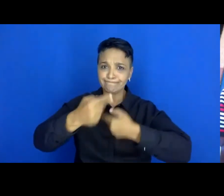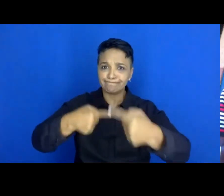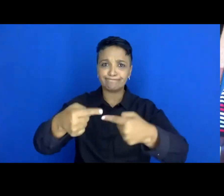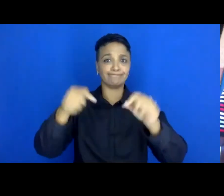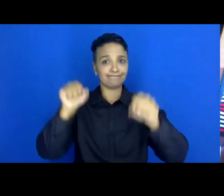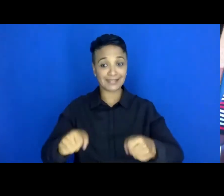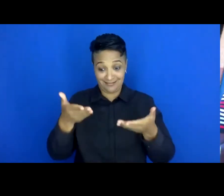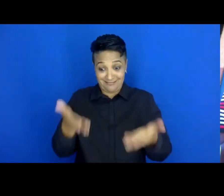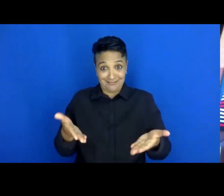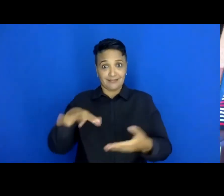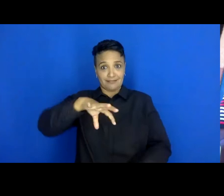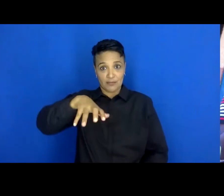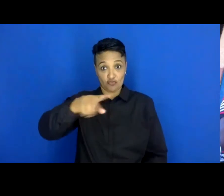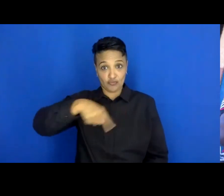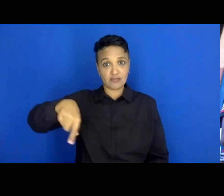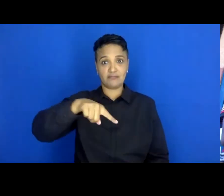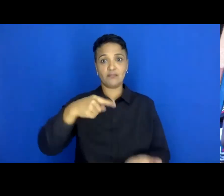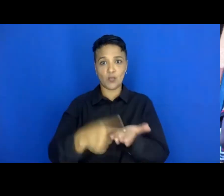first of all our beginning with seo peace